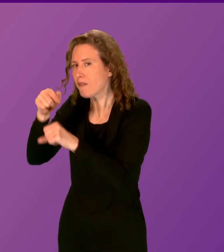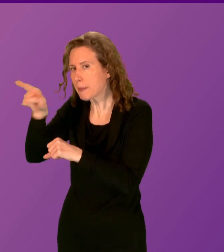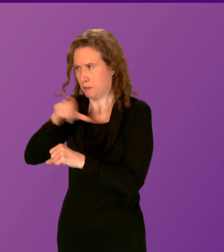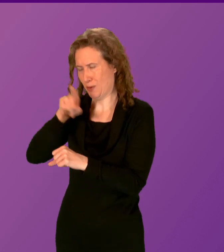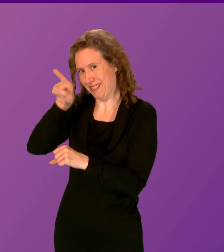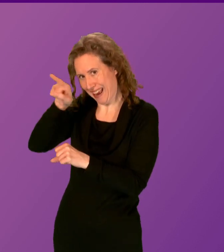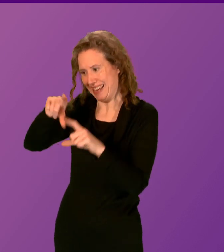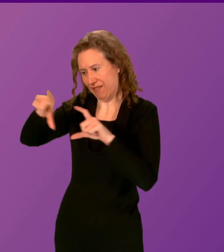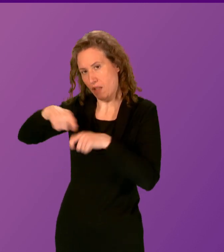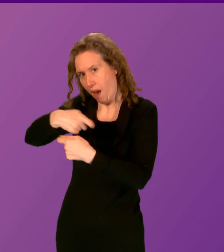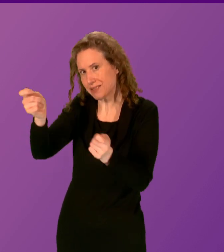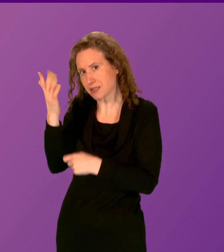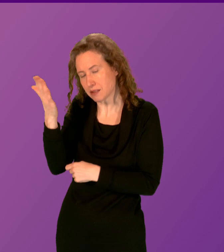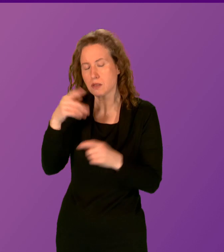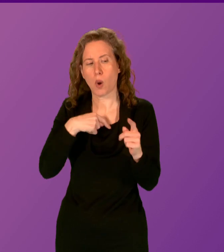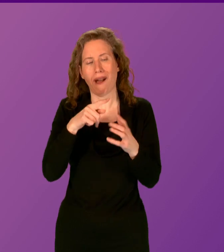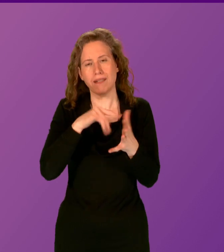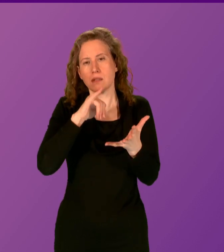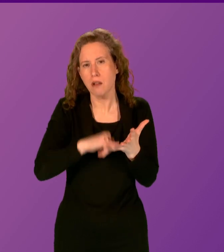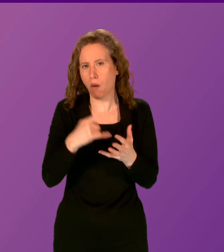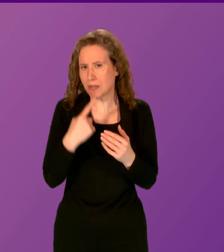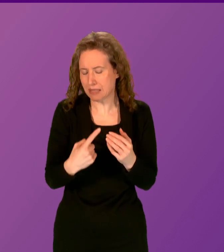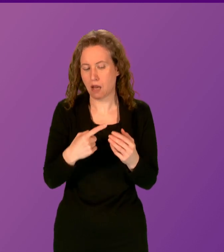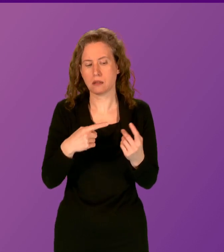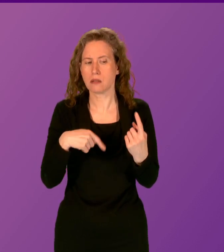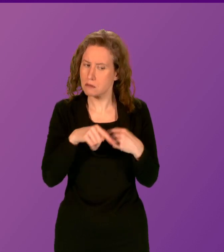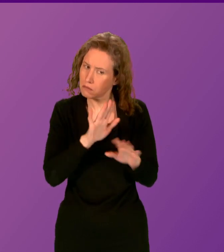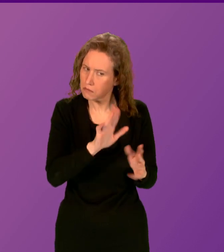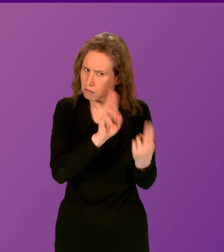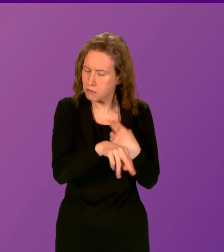In relation to the point that Anas Sarwar made, we are on track to meet our targets